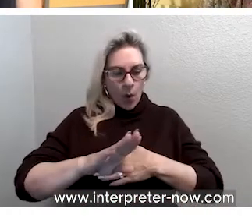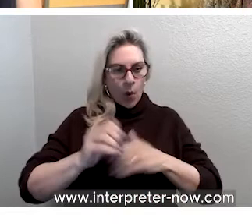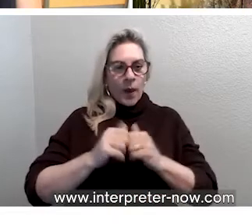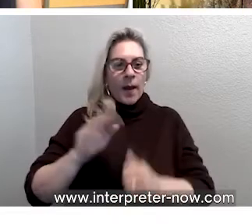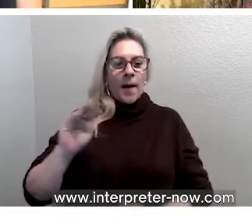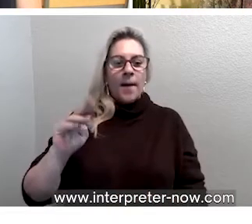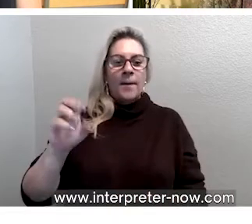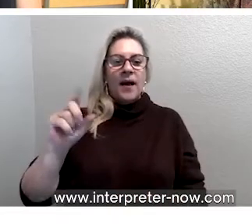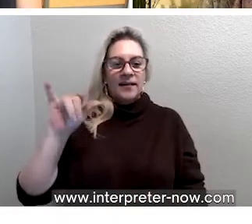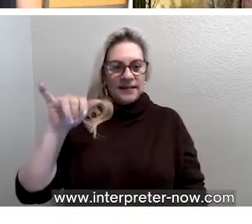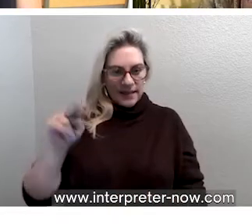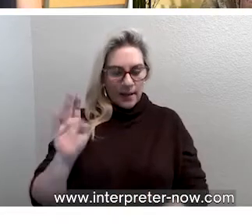I'm multi-ethnic, as I mentioned before.